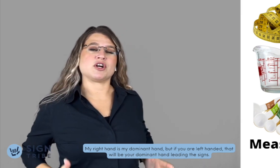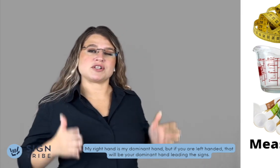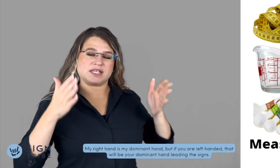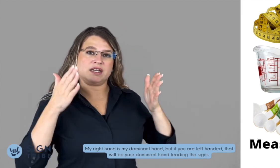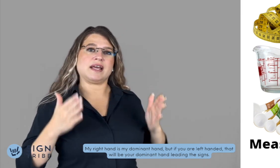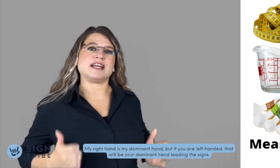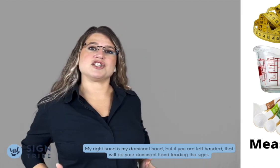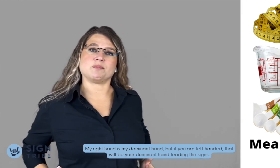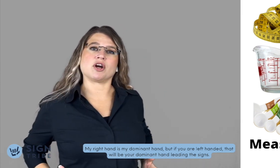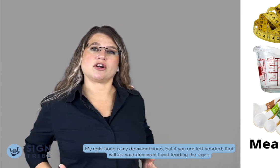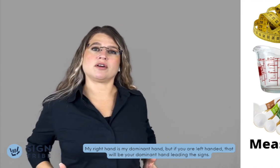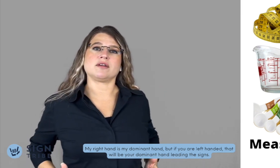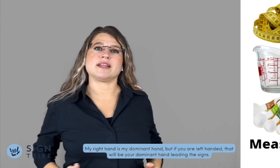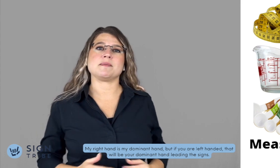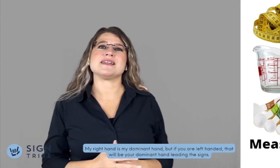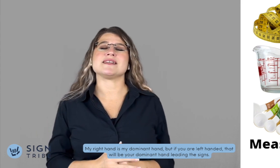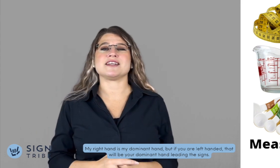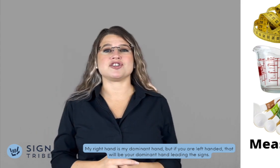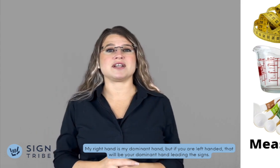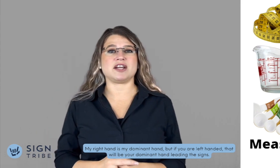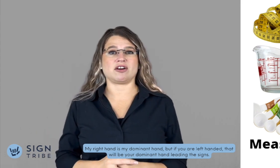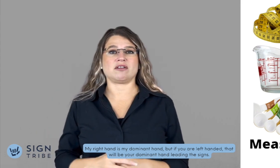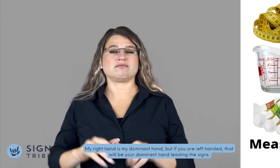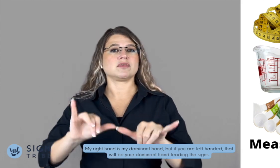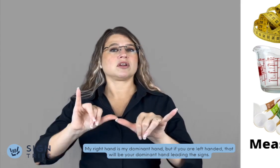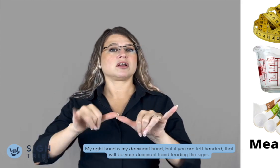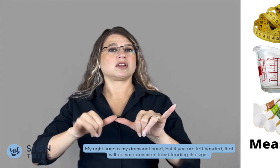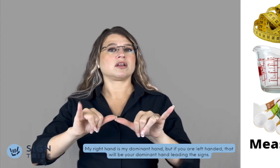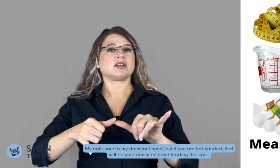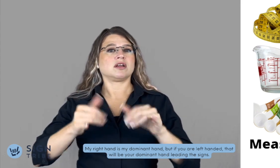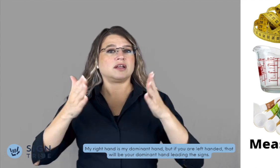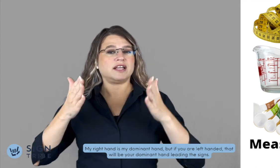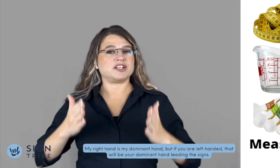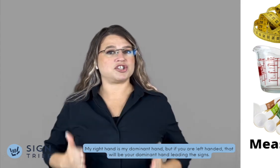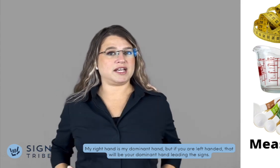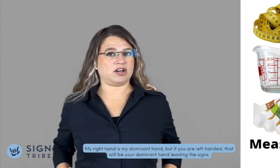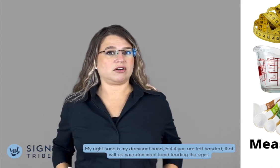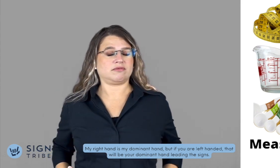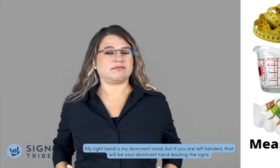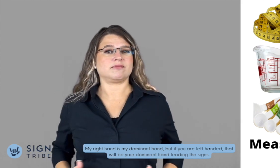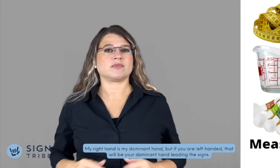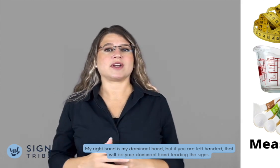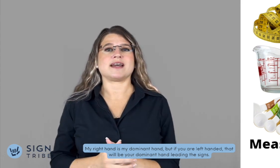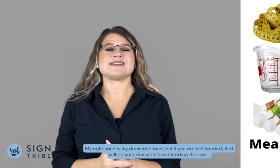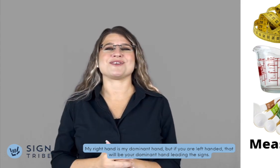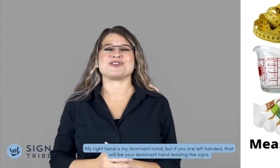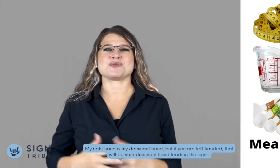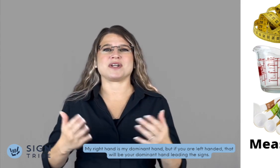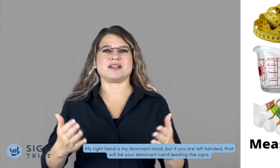person agent marker, that means engineer. Engineer. Okay, so I just wanted to let